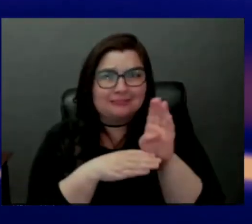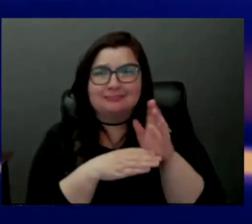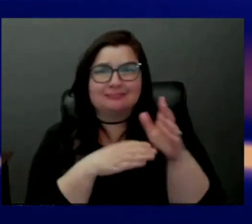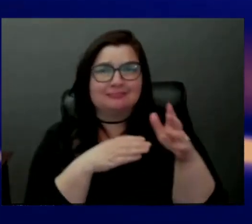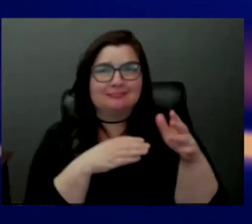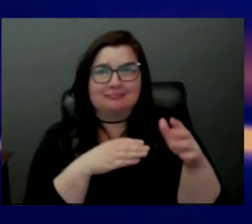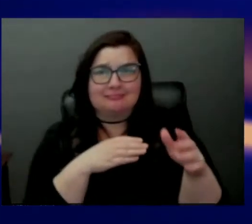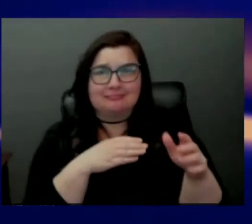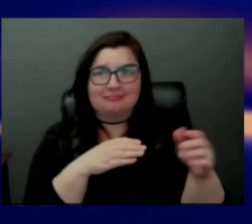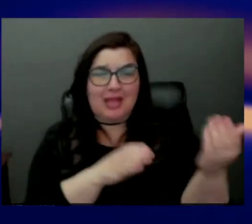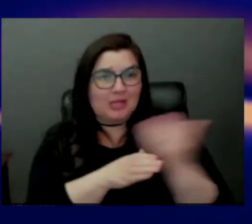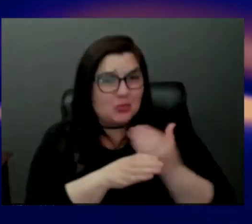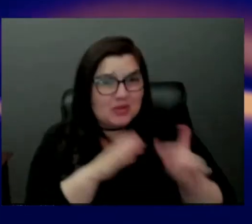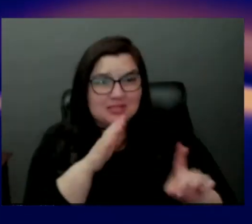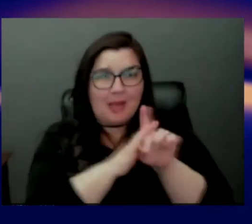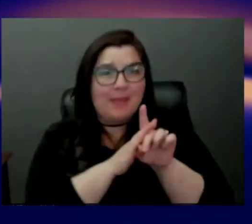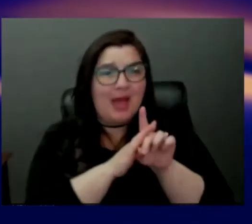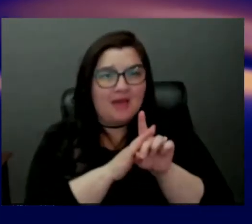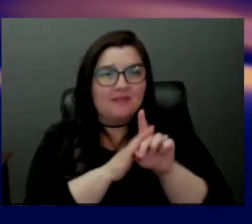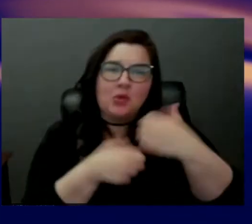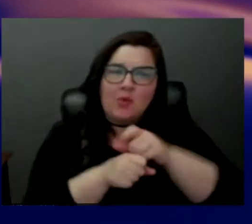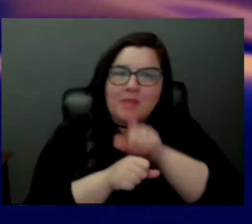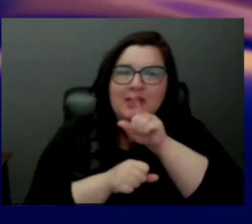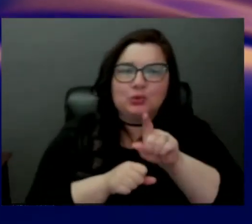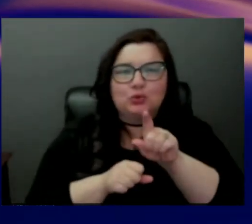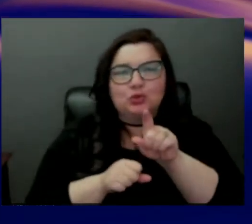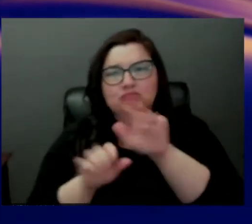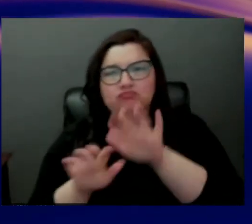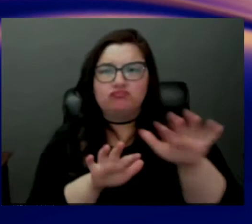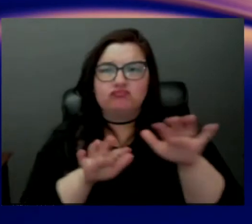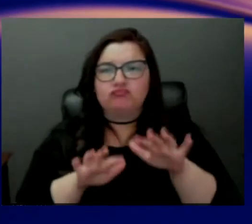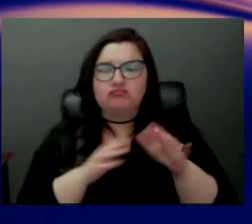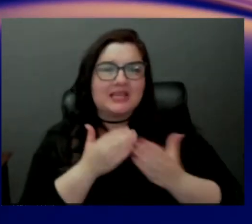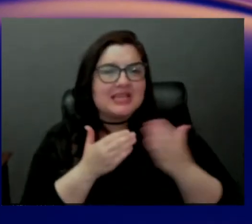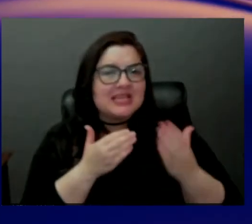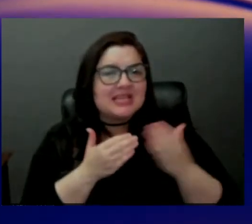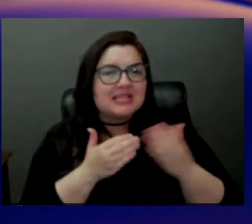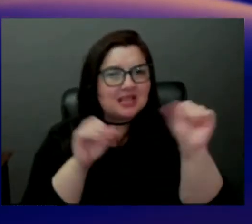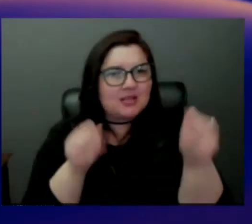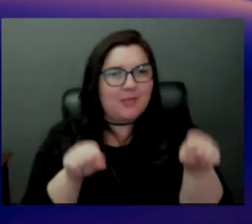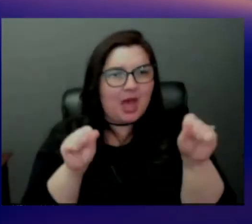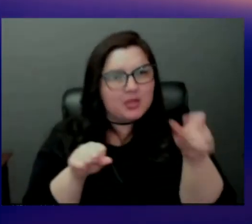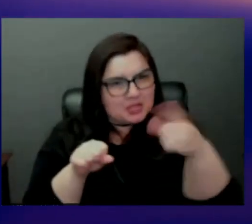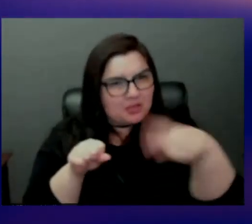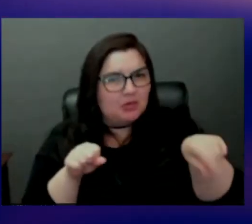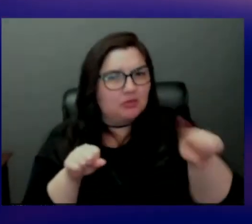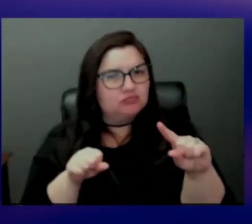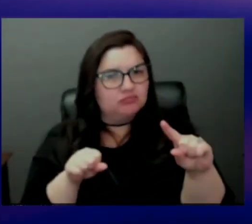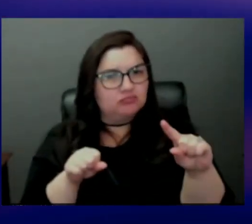and we wanna make it as easy as possible from the administrative part of it.